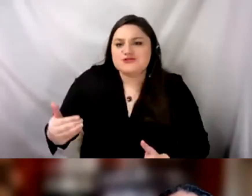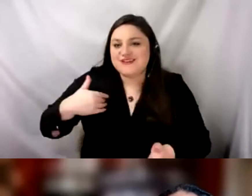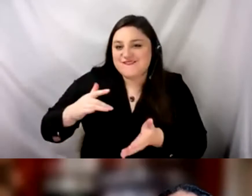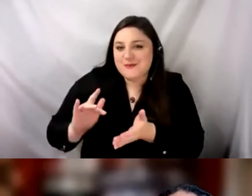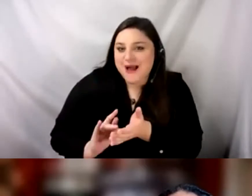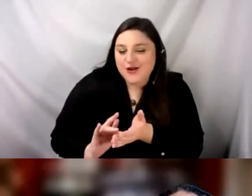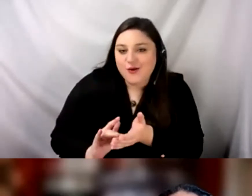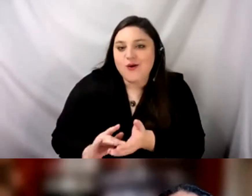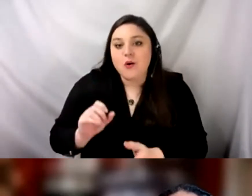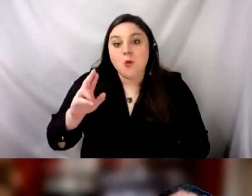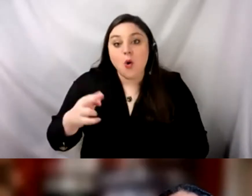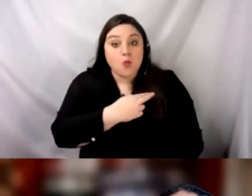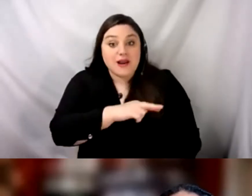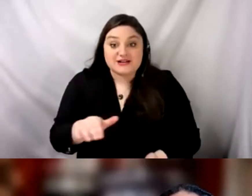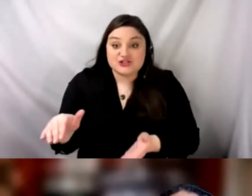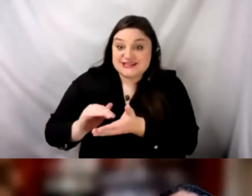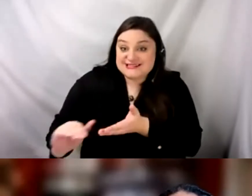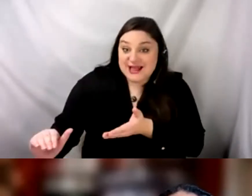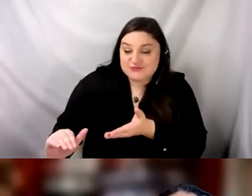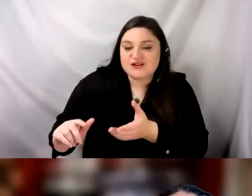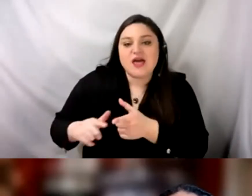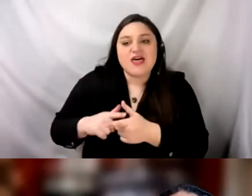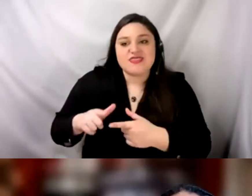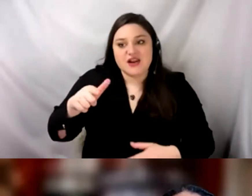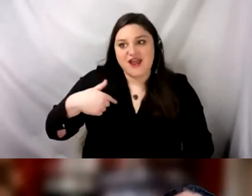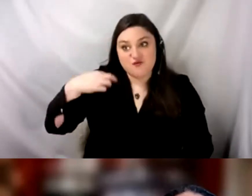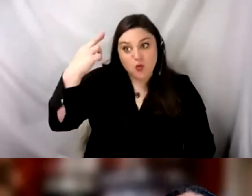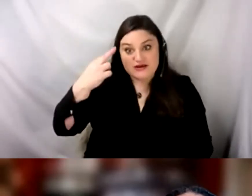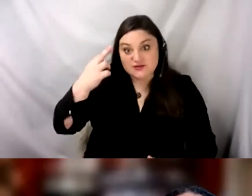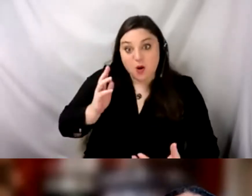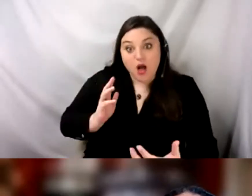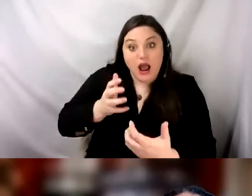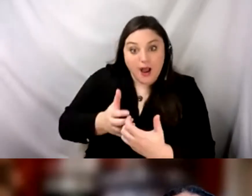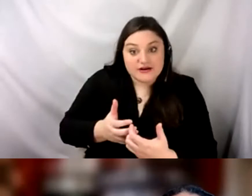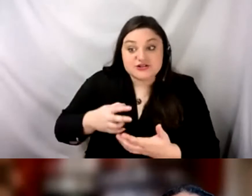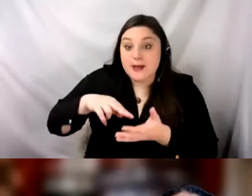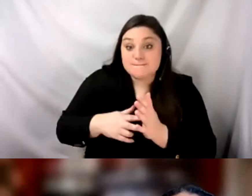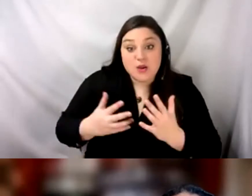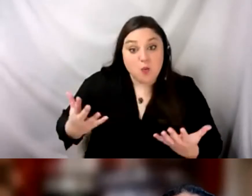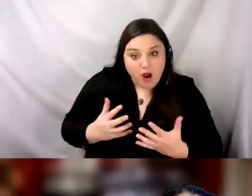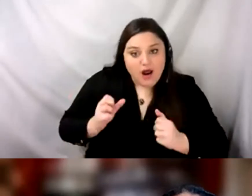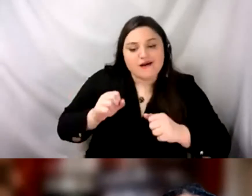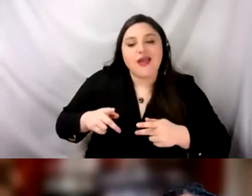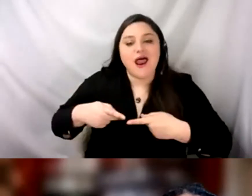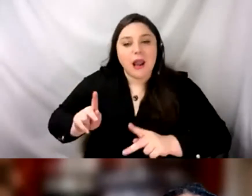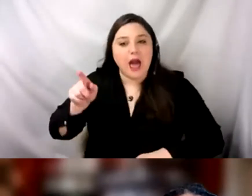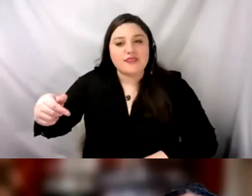you have to the reasonable accommodation that you are making for them is that you can provide a digital experience for them, a remote digital experience for them